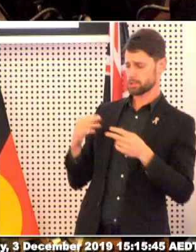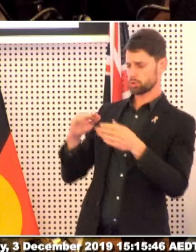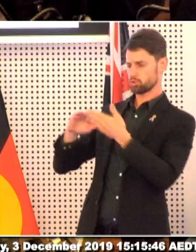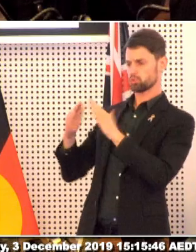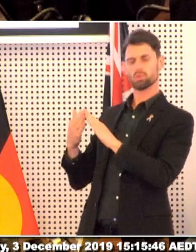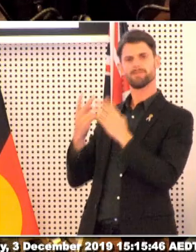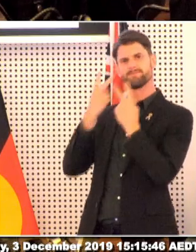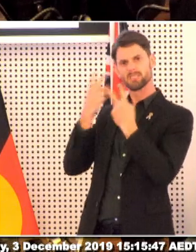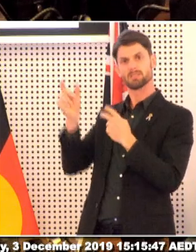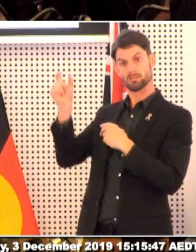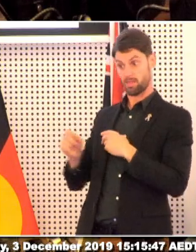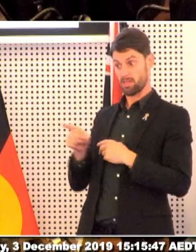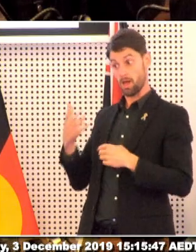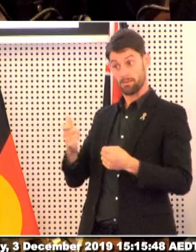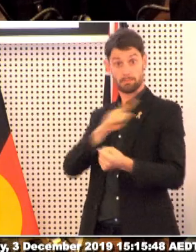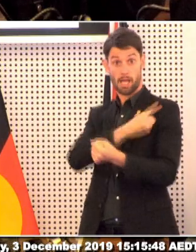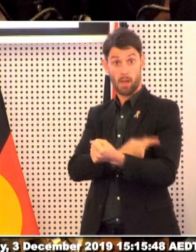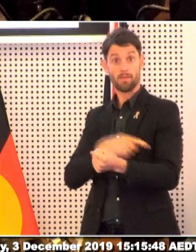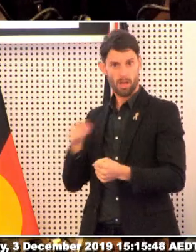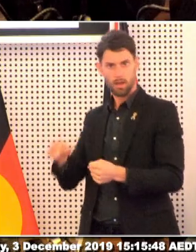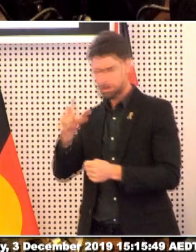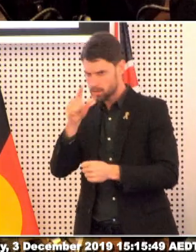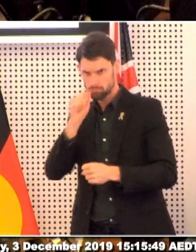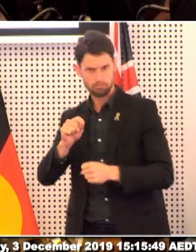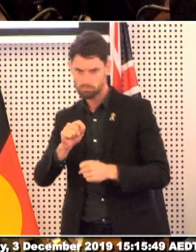They can enter and look at parts of premises, they can speak with the